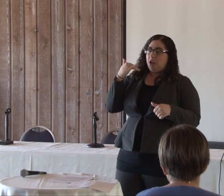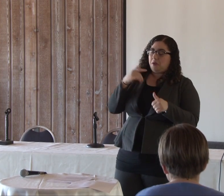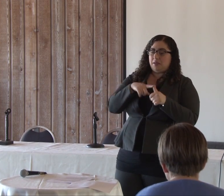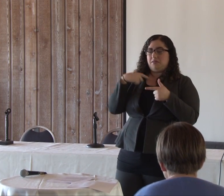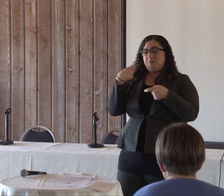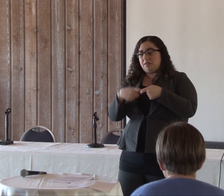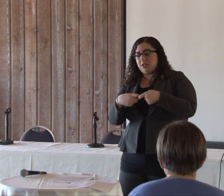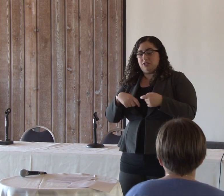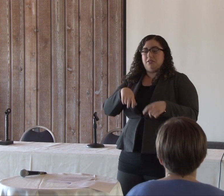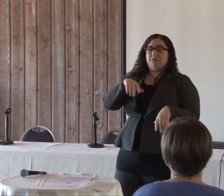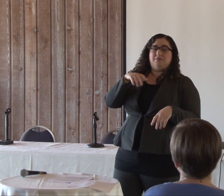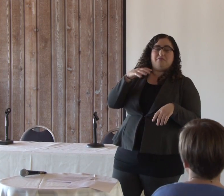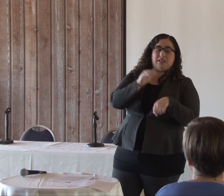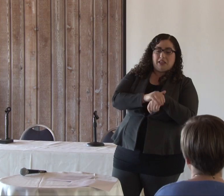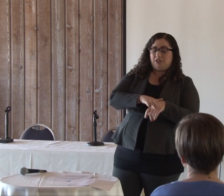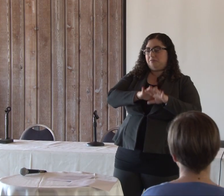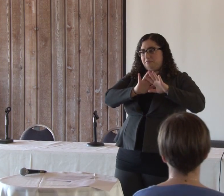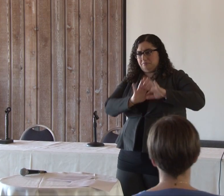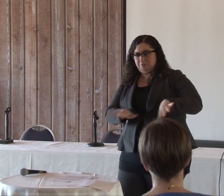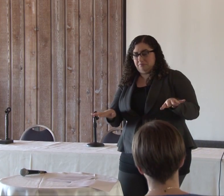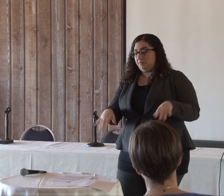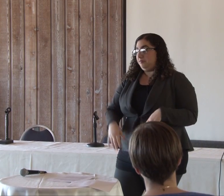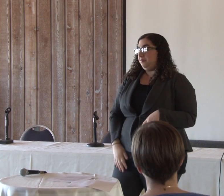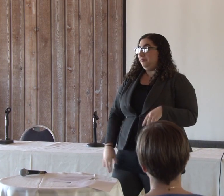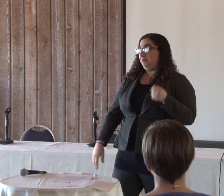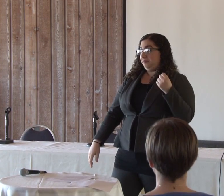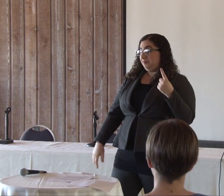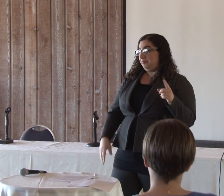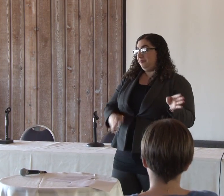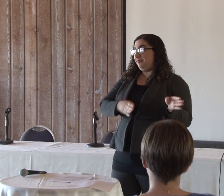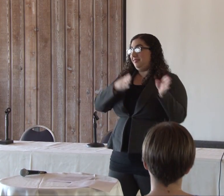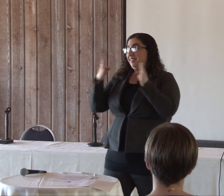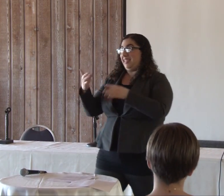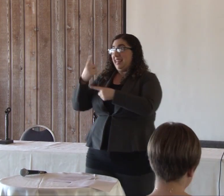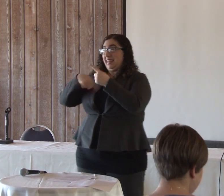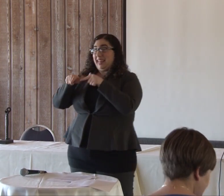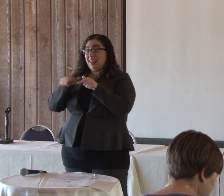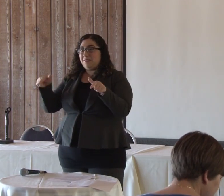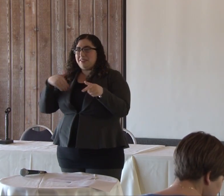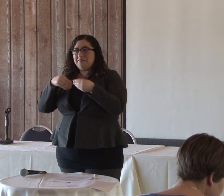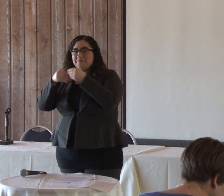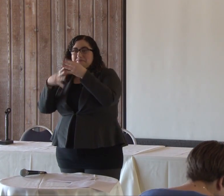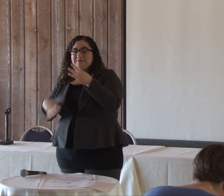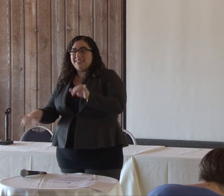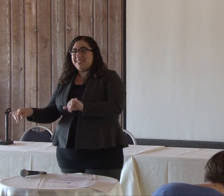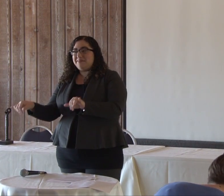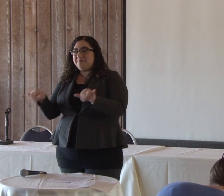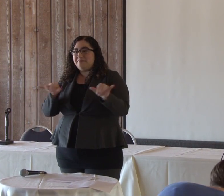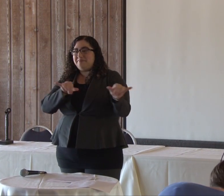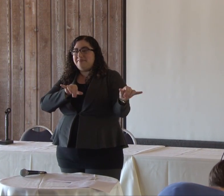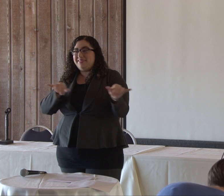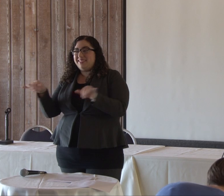We have many, many spoken languages.That you're aware of Arabic, Spanish, English and the like.